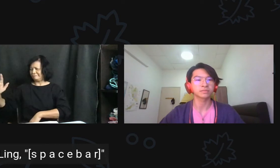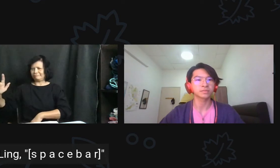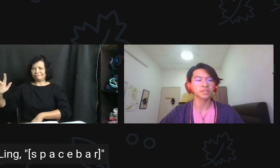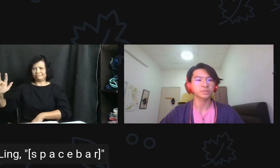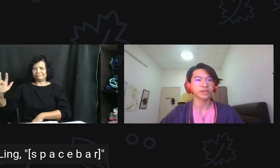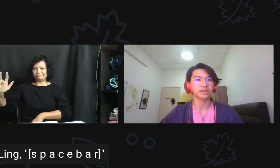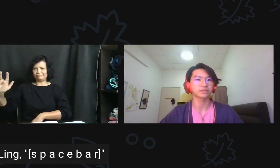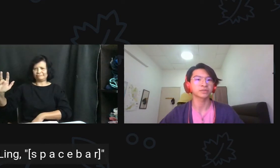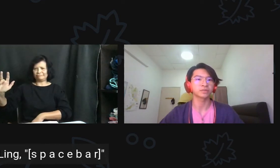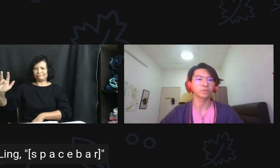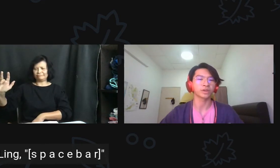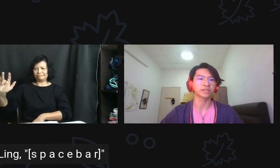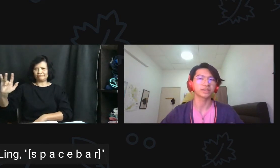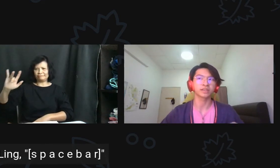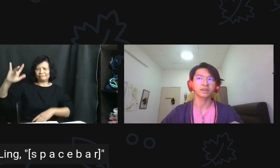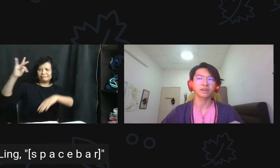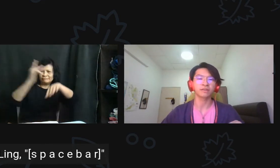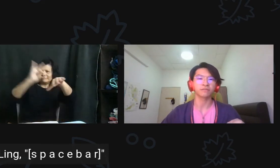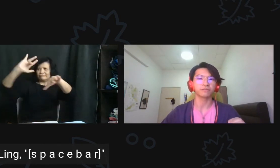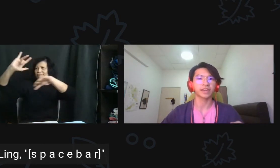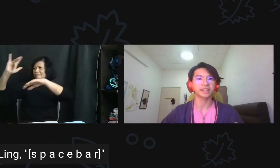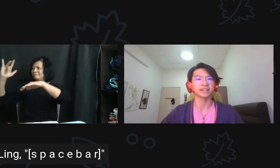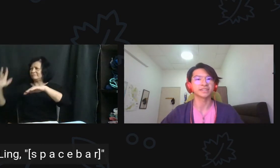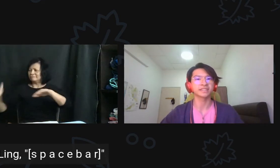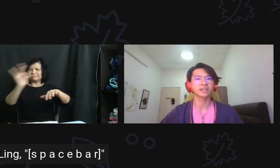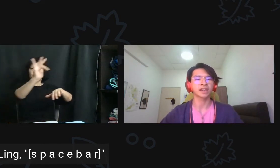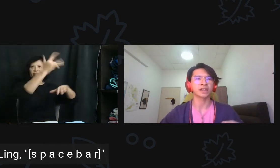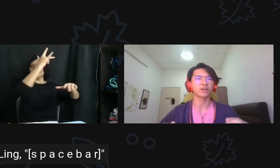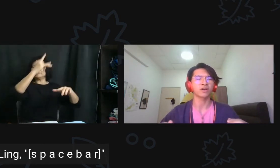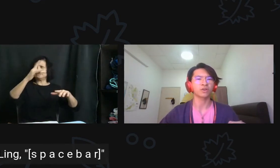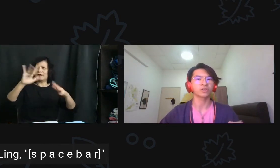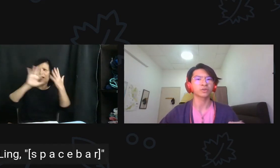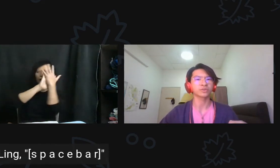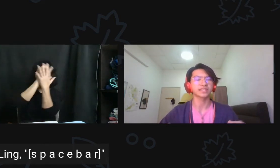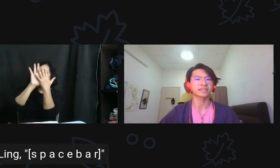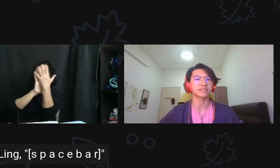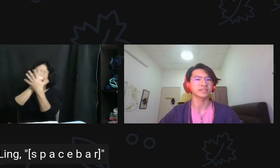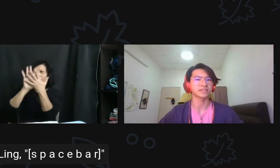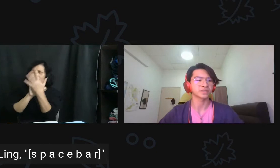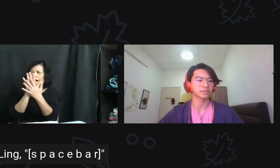Sprinkled with vagueness and hollow sentences,